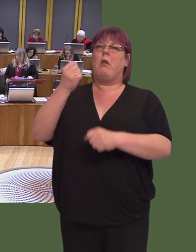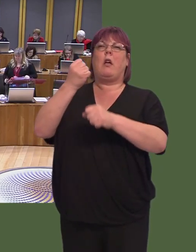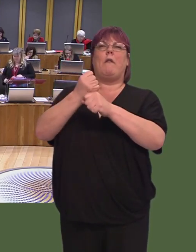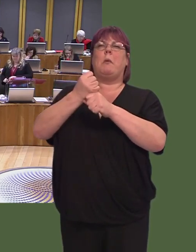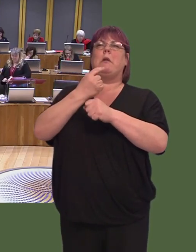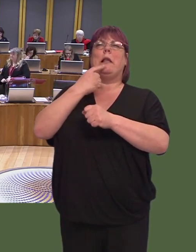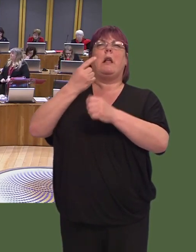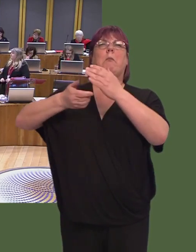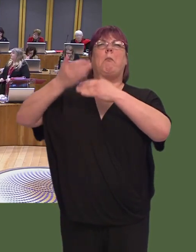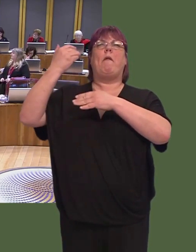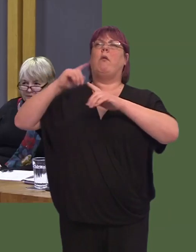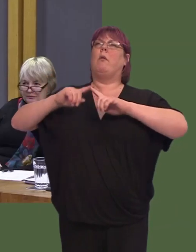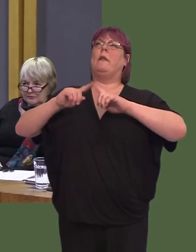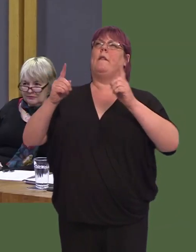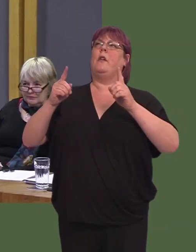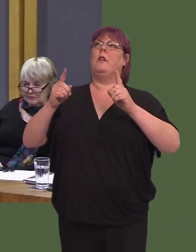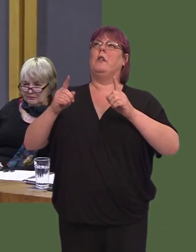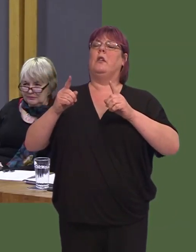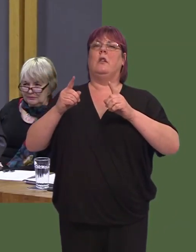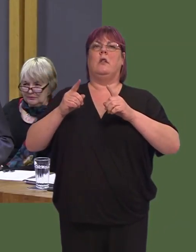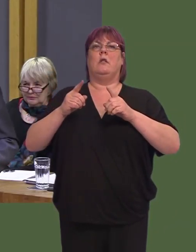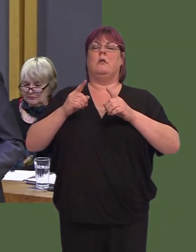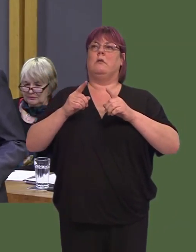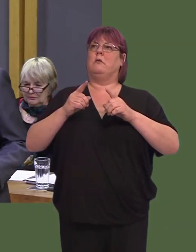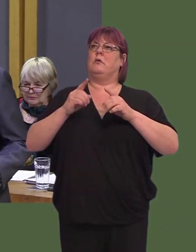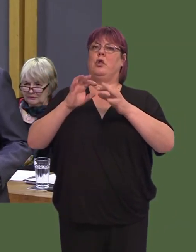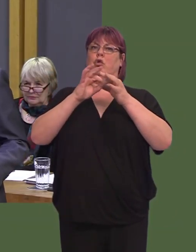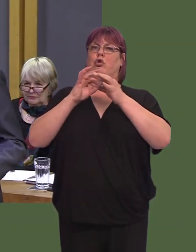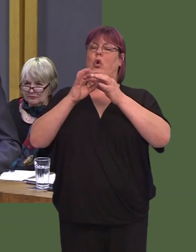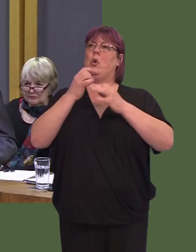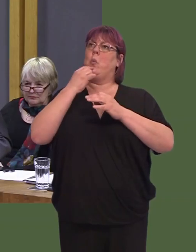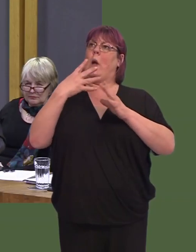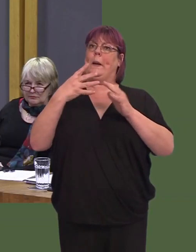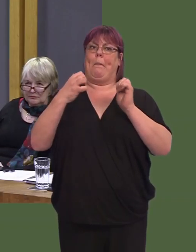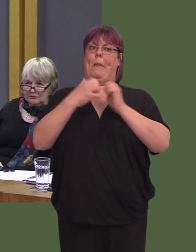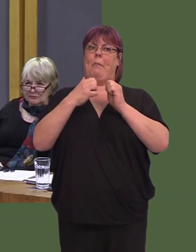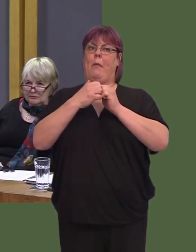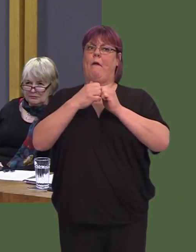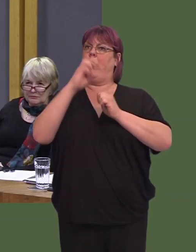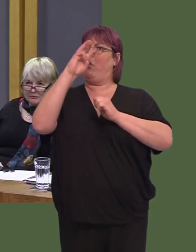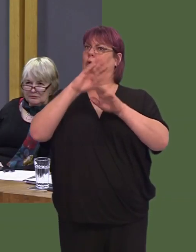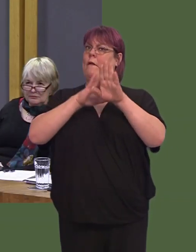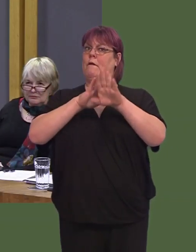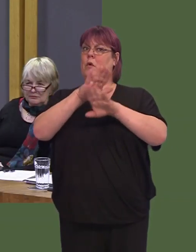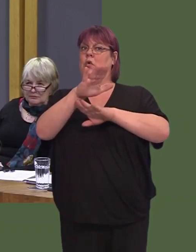The joint White Paper 'Securing Wales' Future' concludes that Wales and the UK should remain